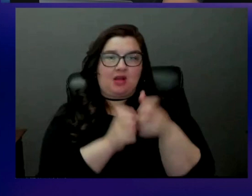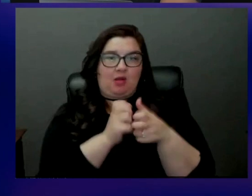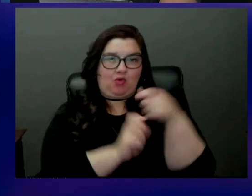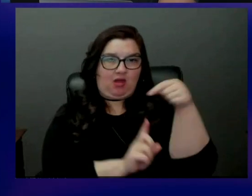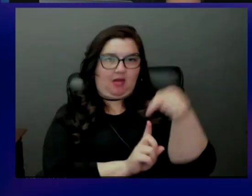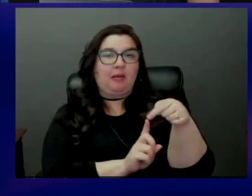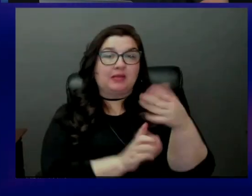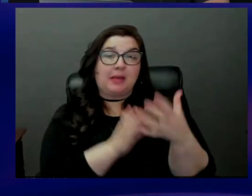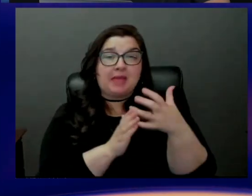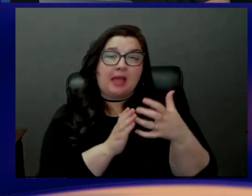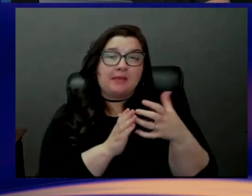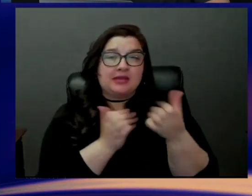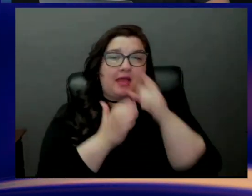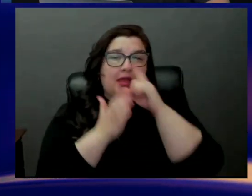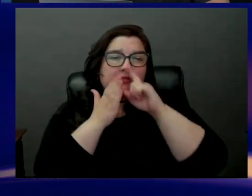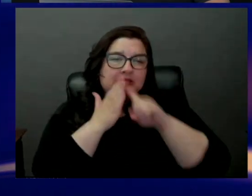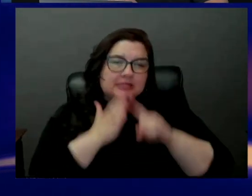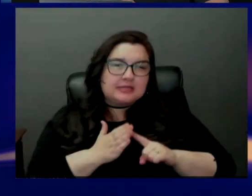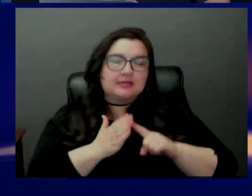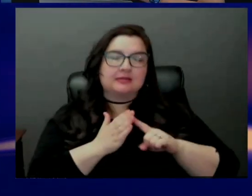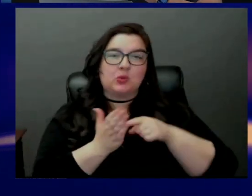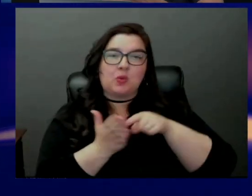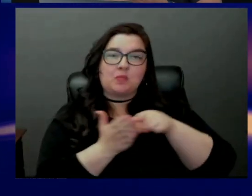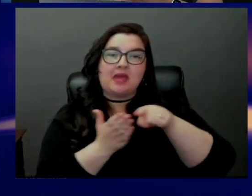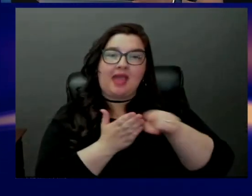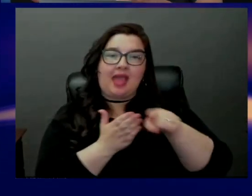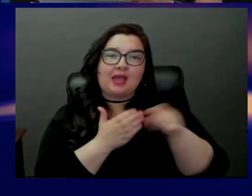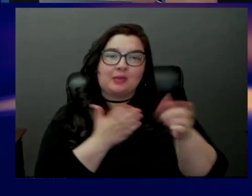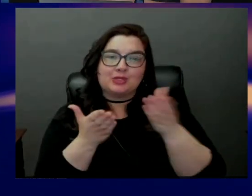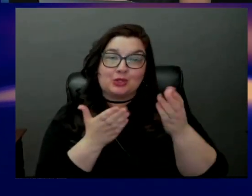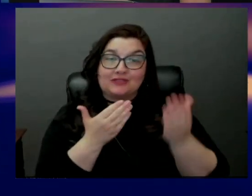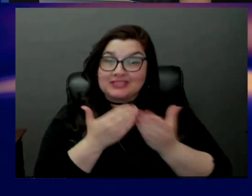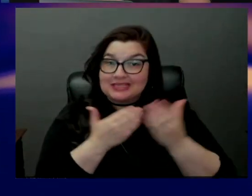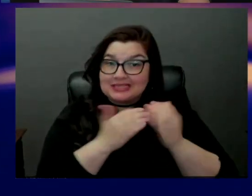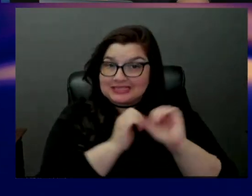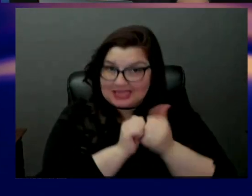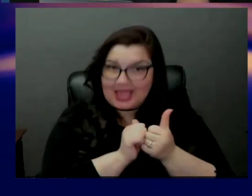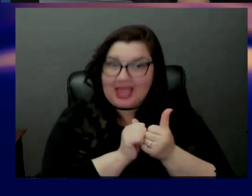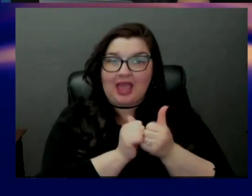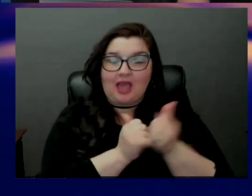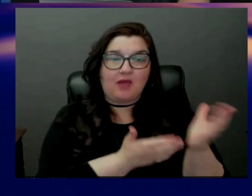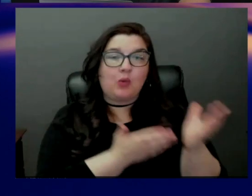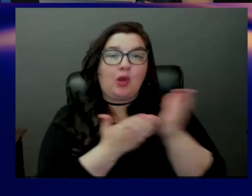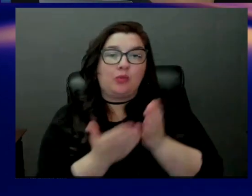into our payment service. So we make that it easy too by bringing logs and trace analytics together